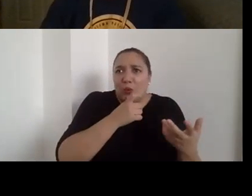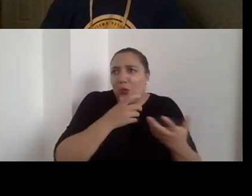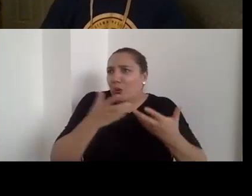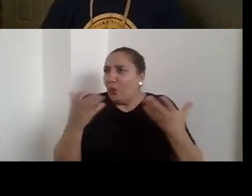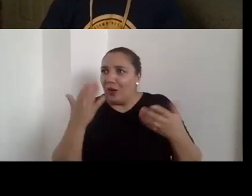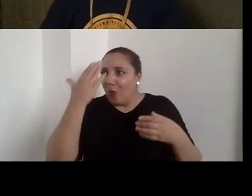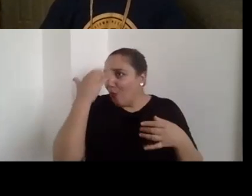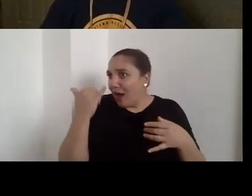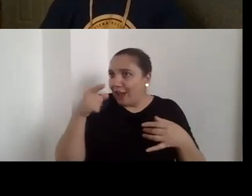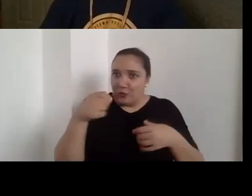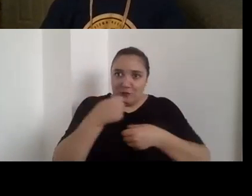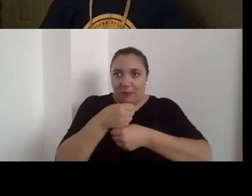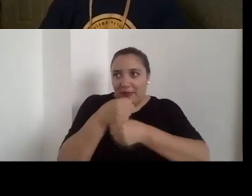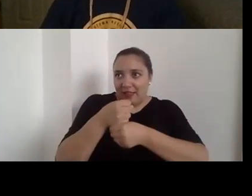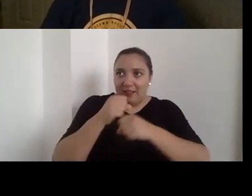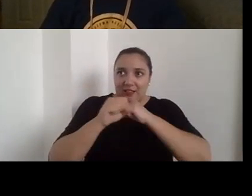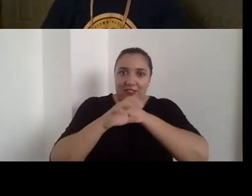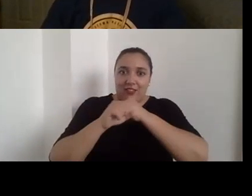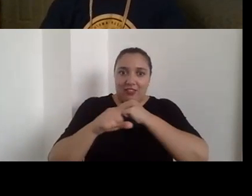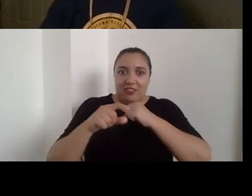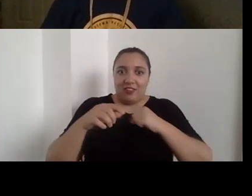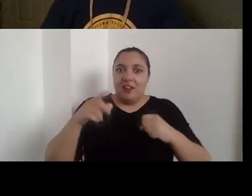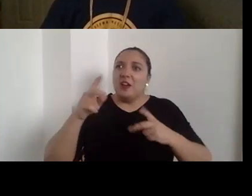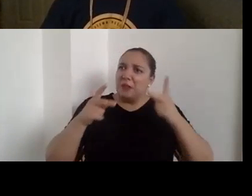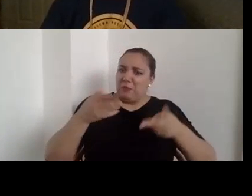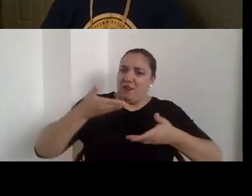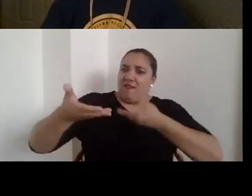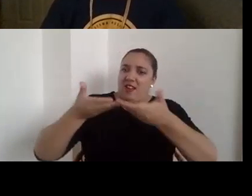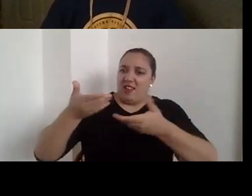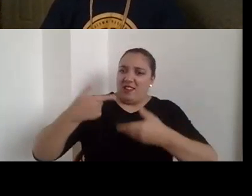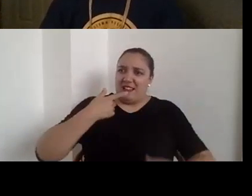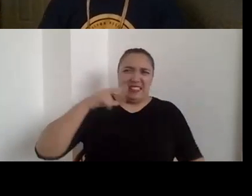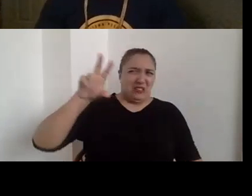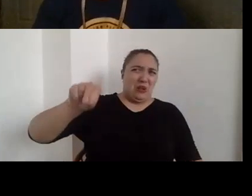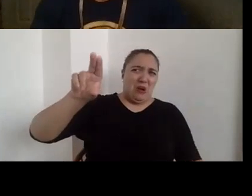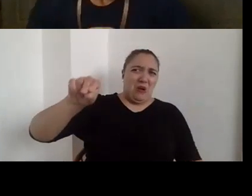I have been invited to do things. I just keep saying no because I can't figure out the why.